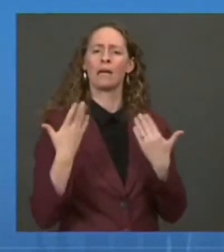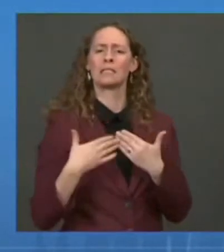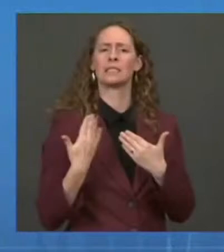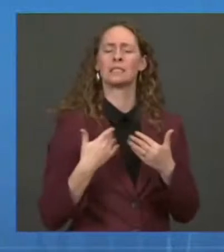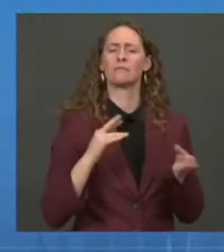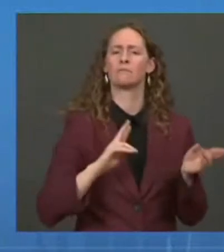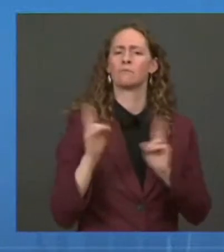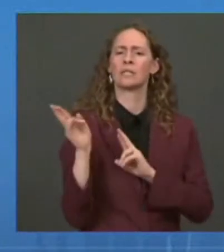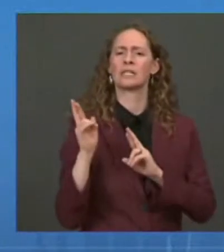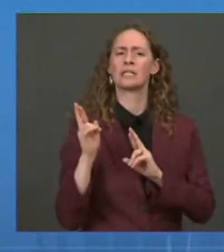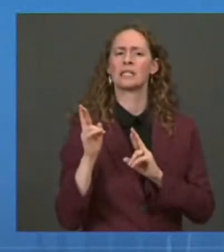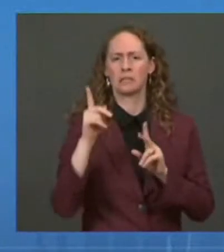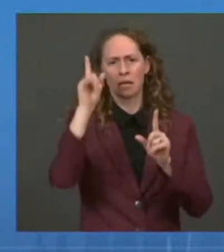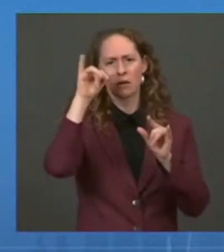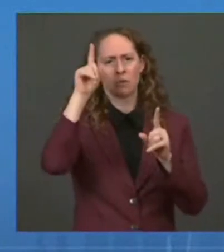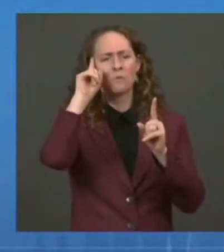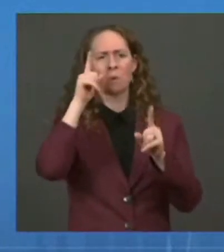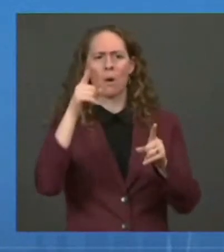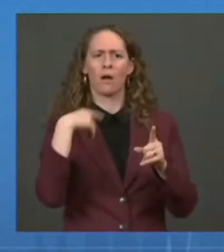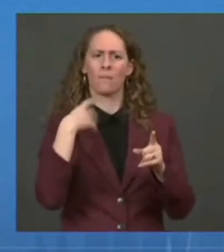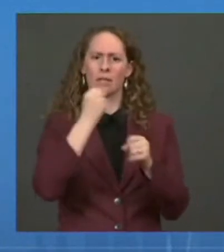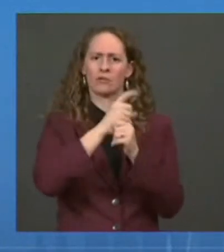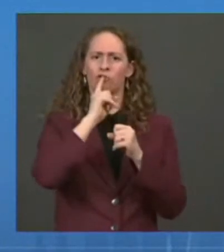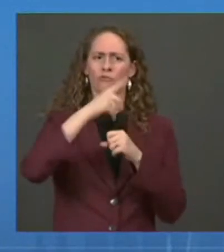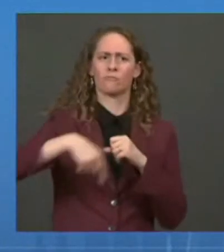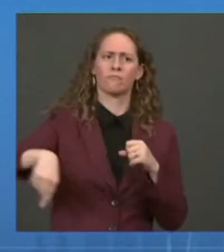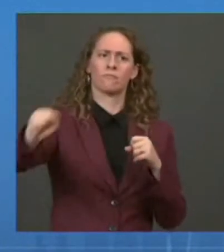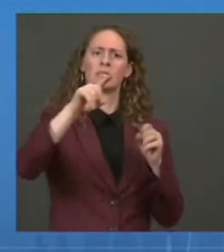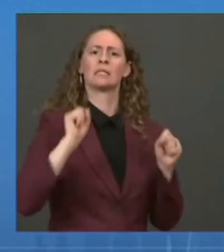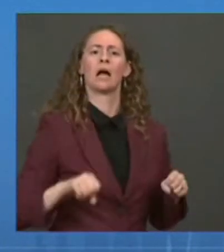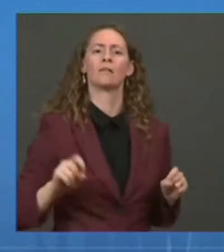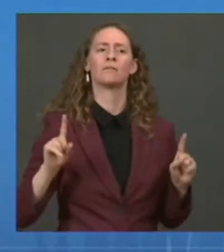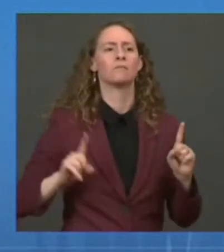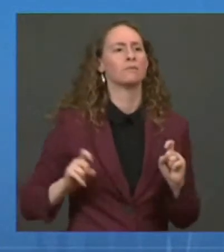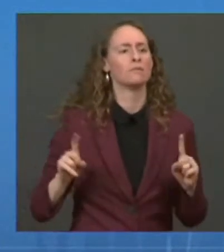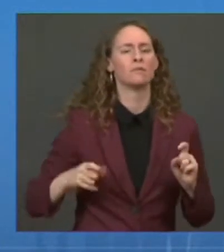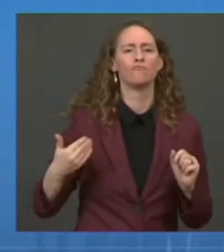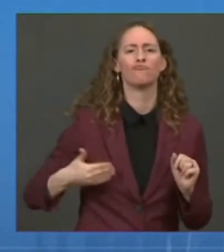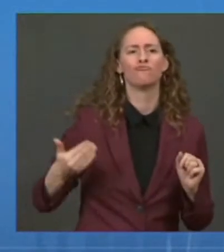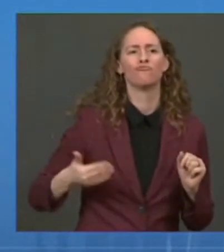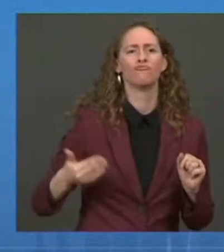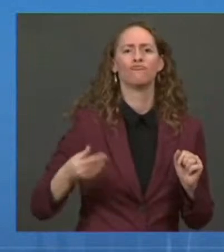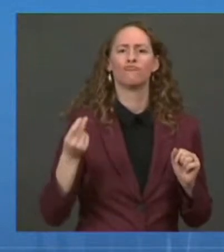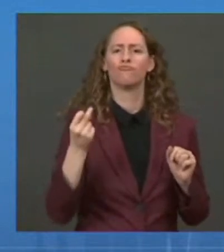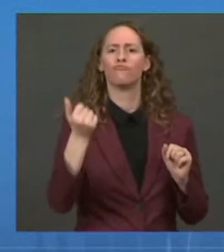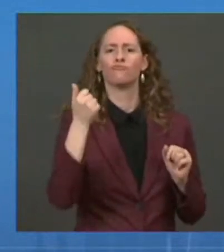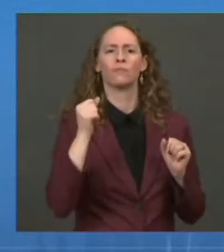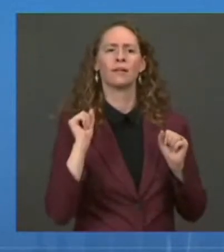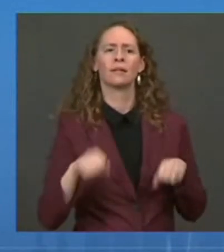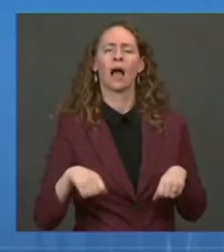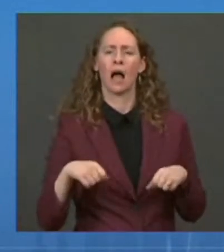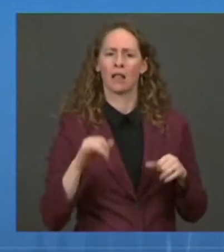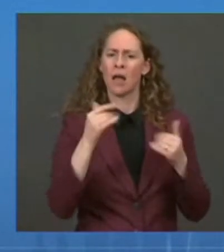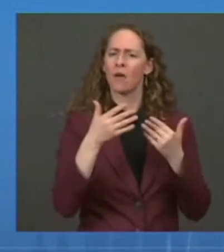AND WHEN THEY ARE NEEDED AND WE